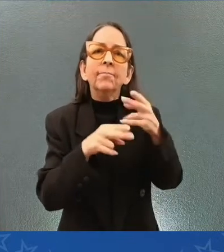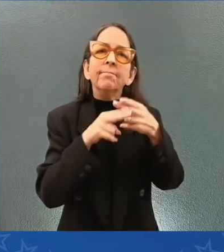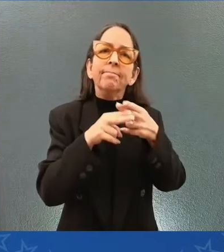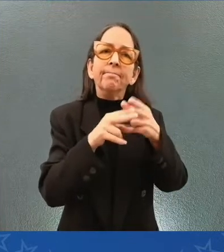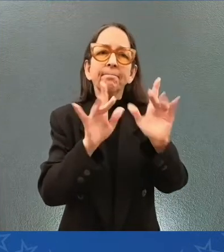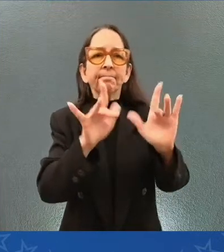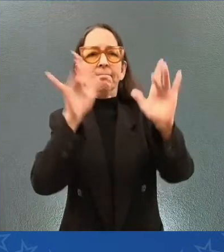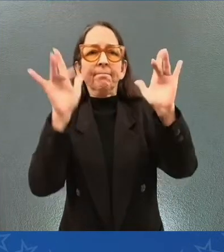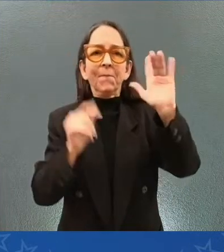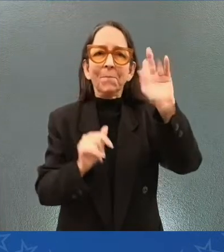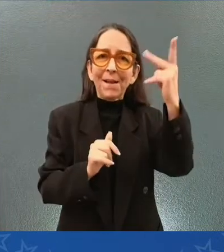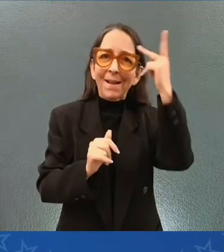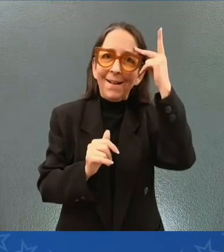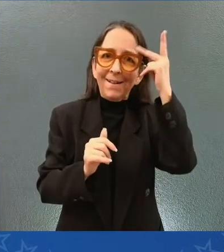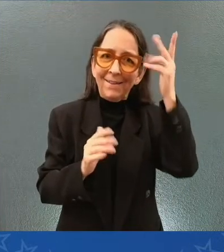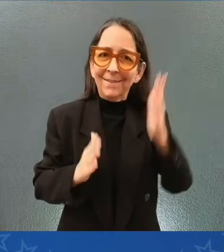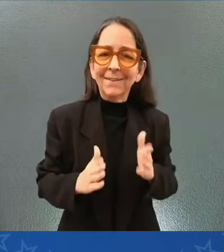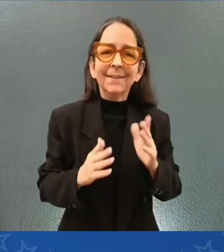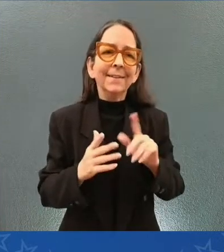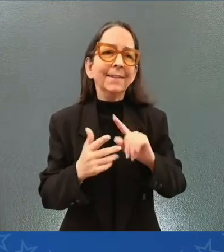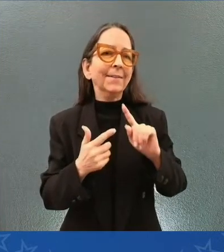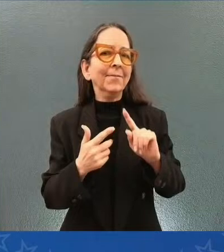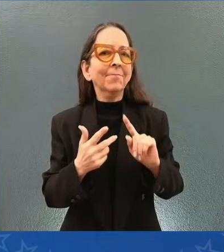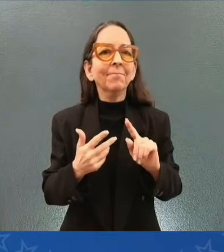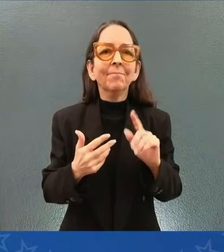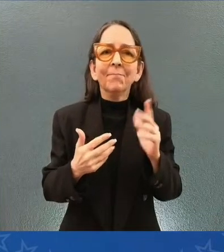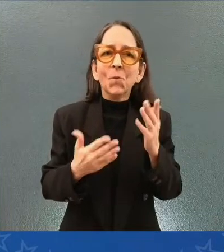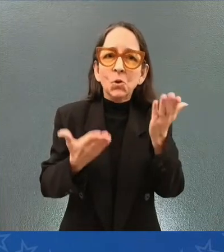humanitarians, rock stars, sports stars.